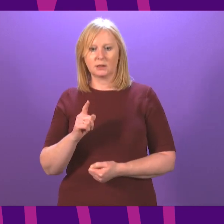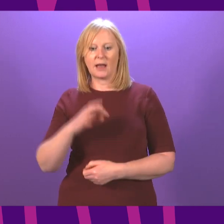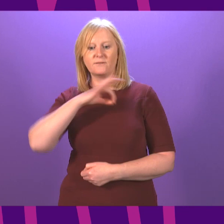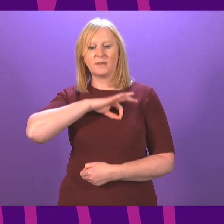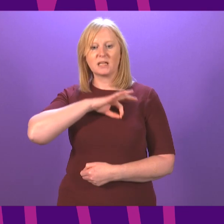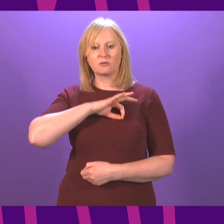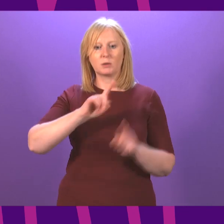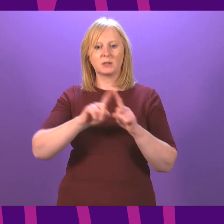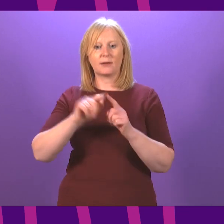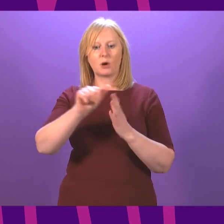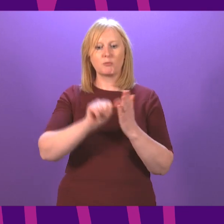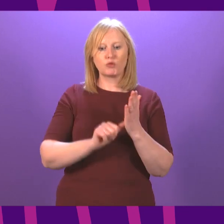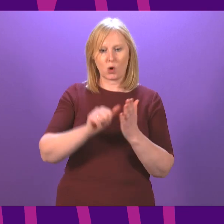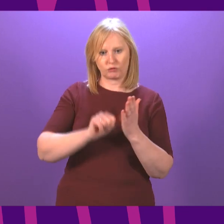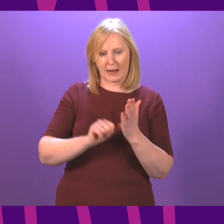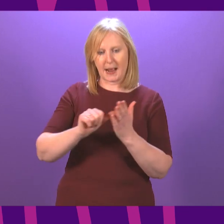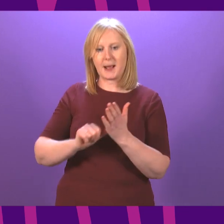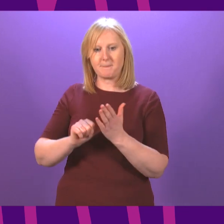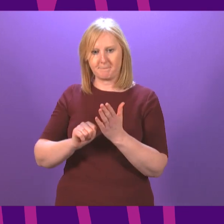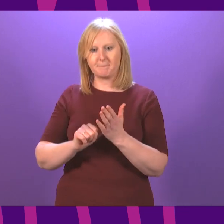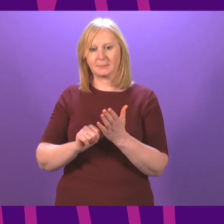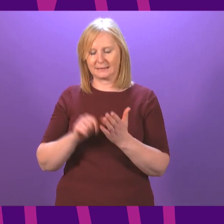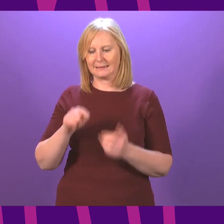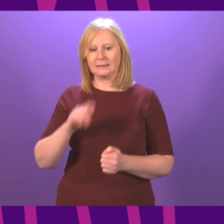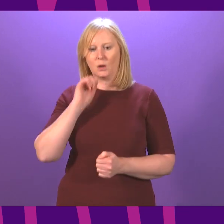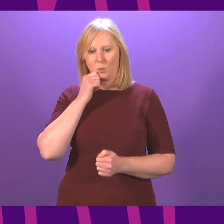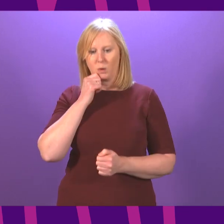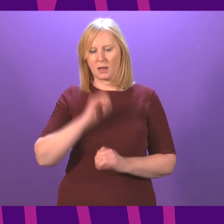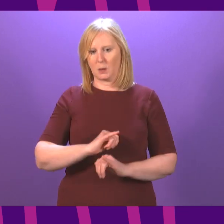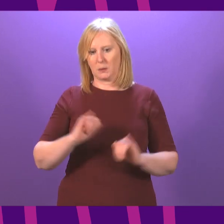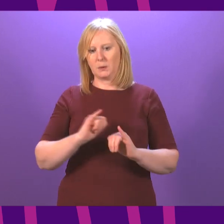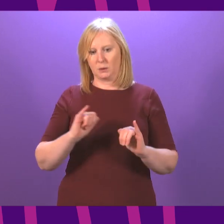there will be a rude awakening about the financial cost of what is taking place.